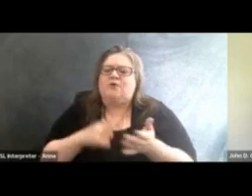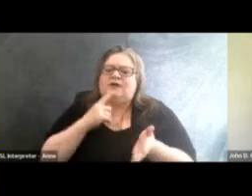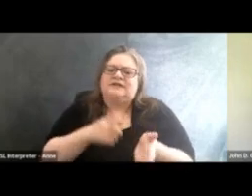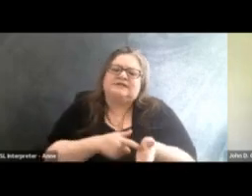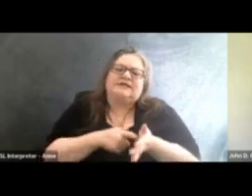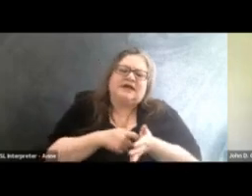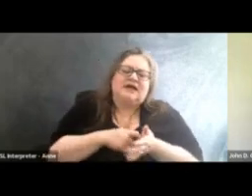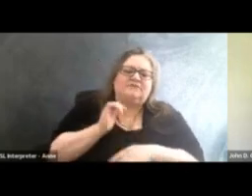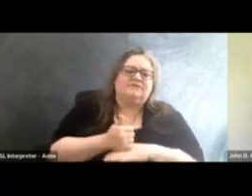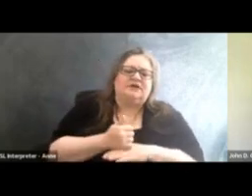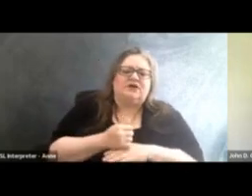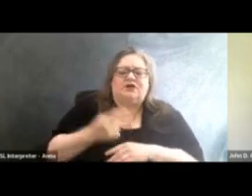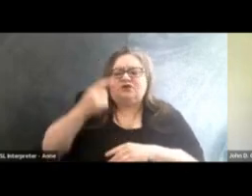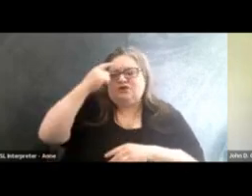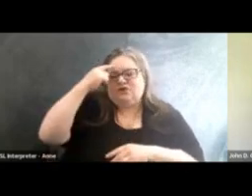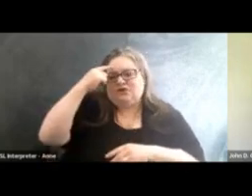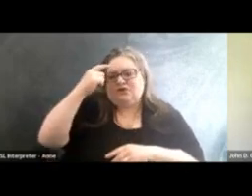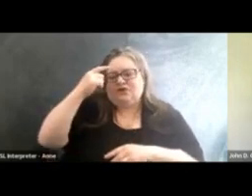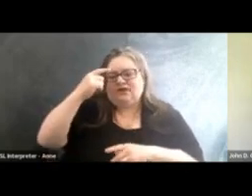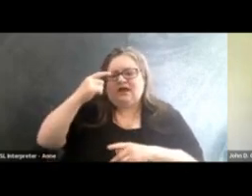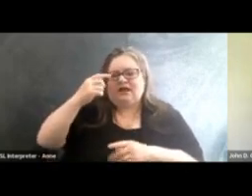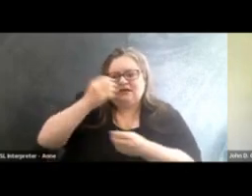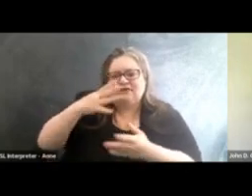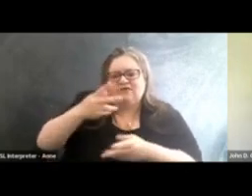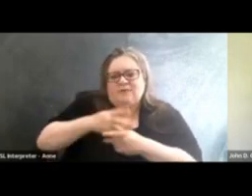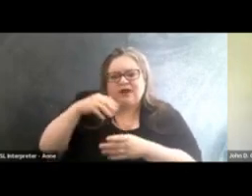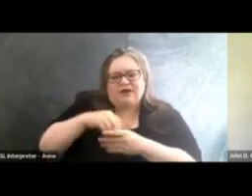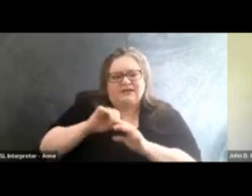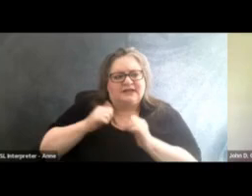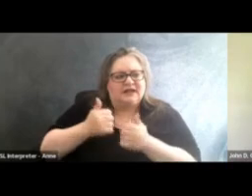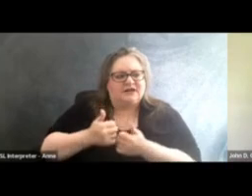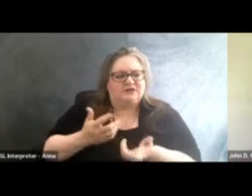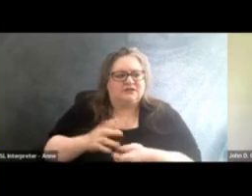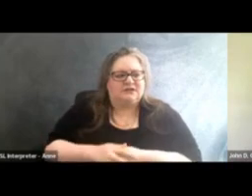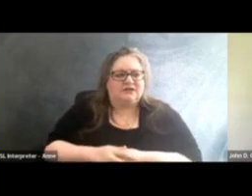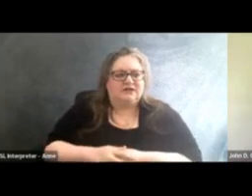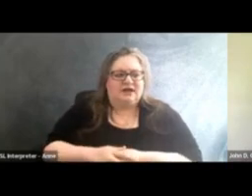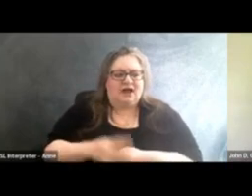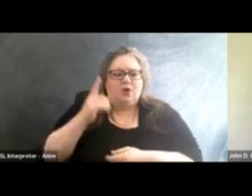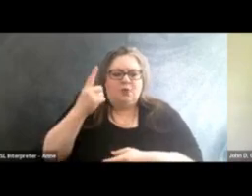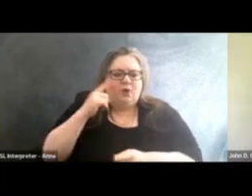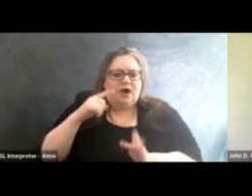neurologic informed care in the agency. And one impression I have I'll just share with you,